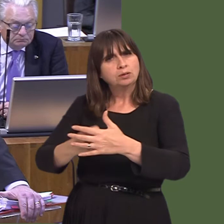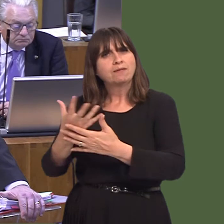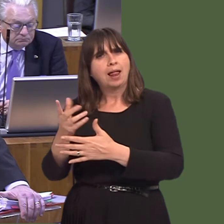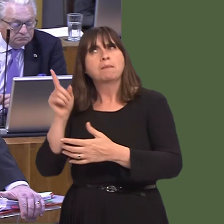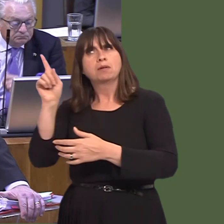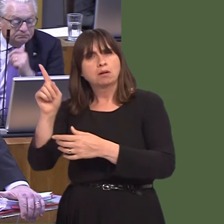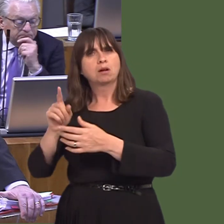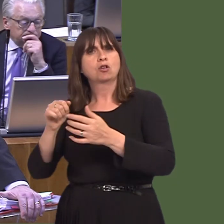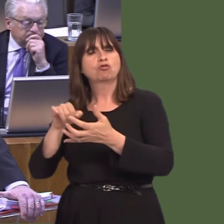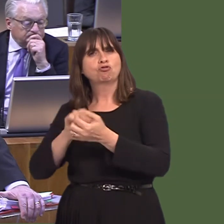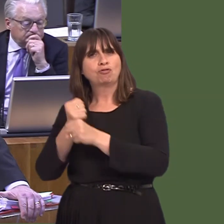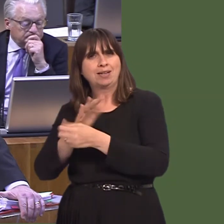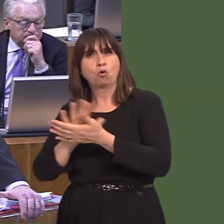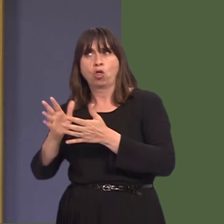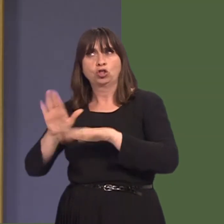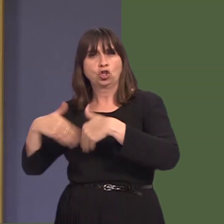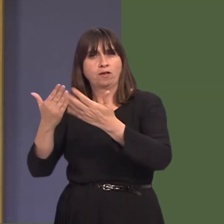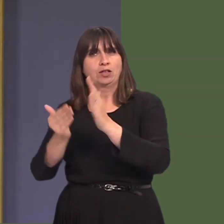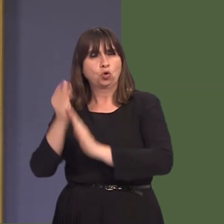No decision has been made as to the final service model.